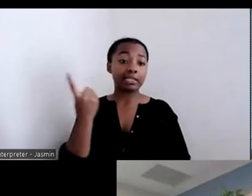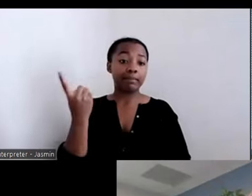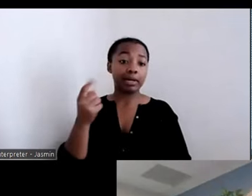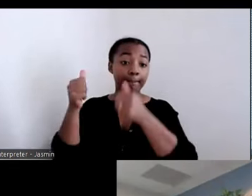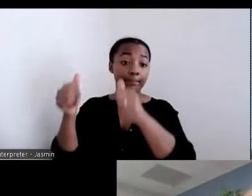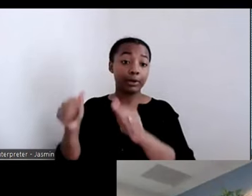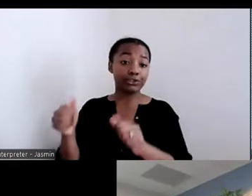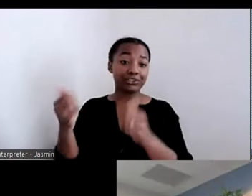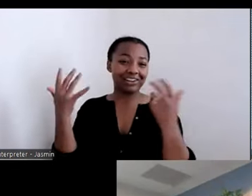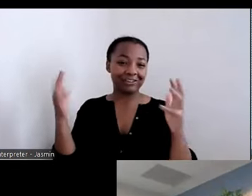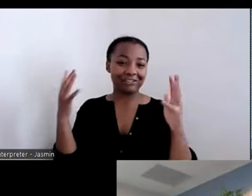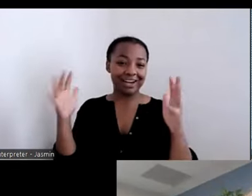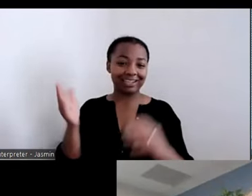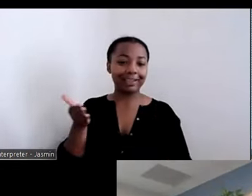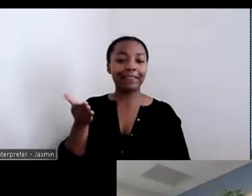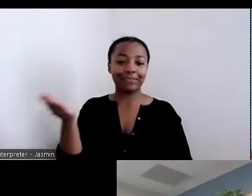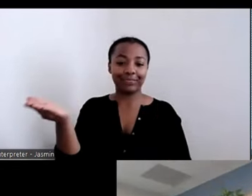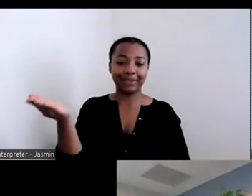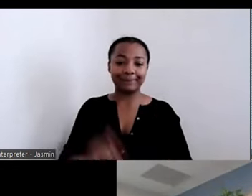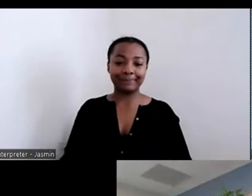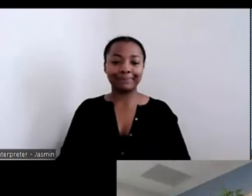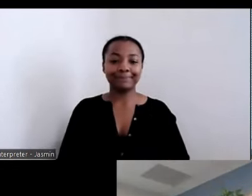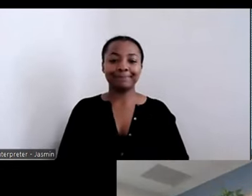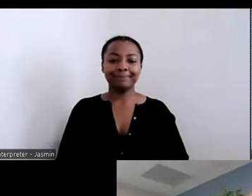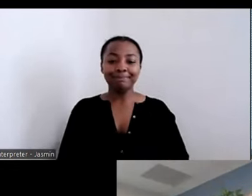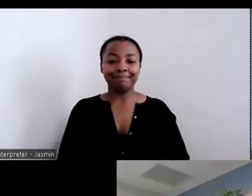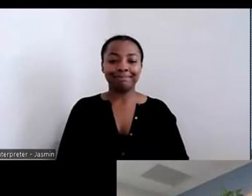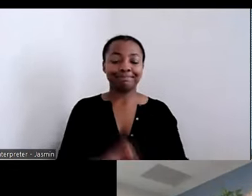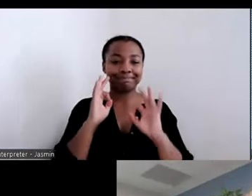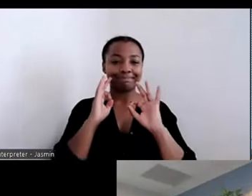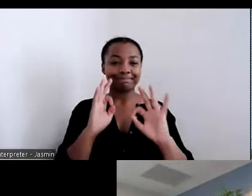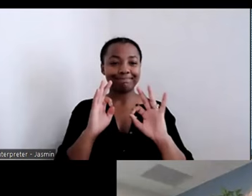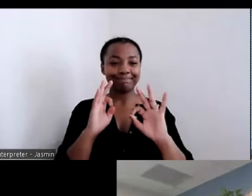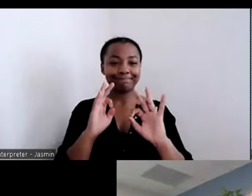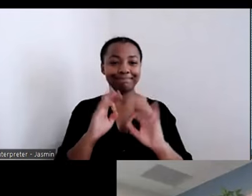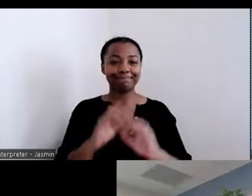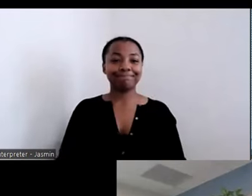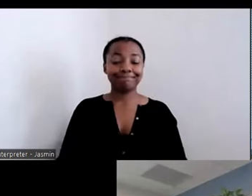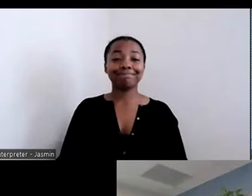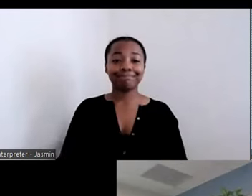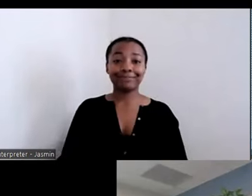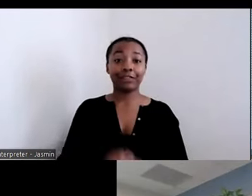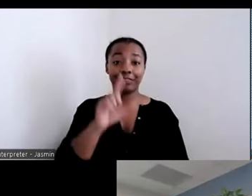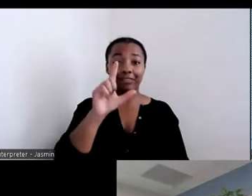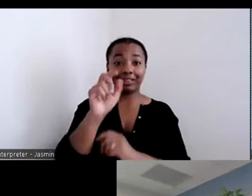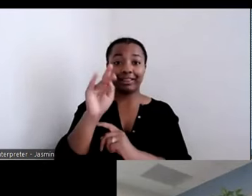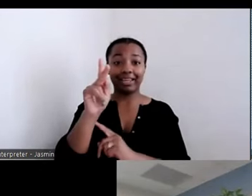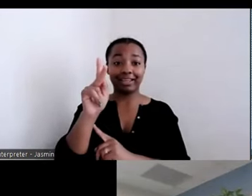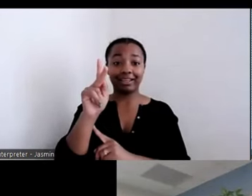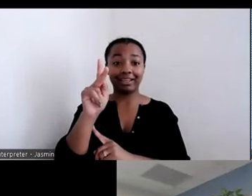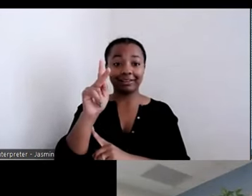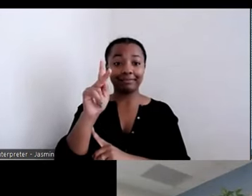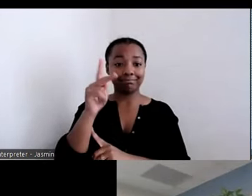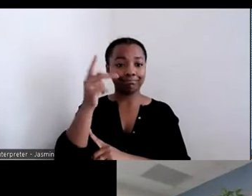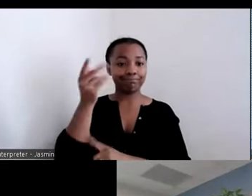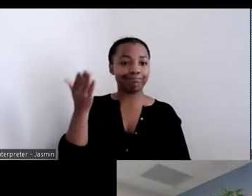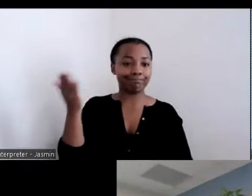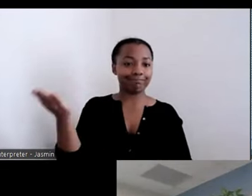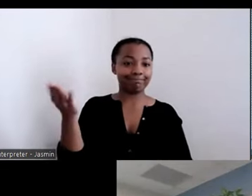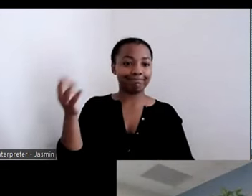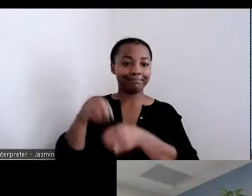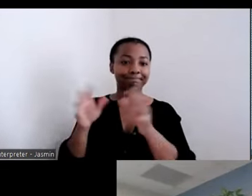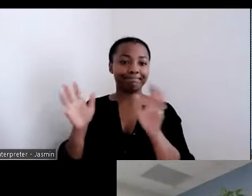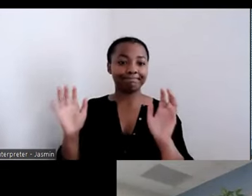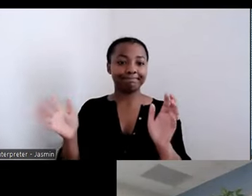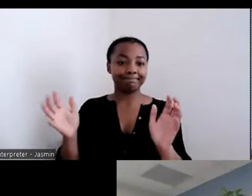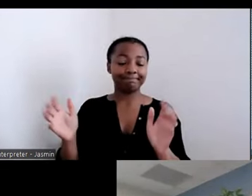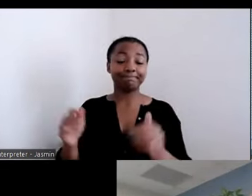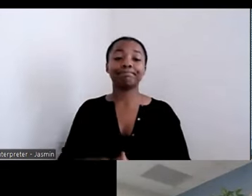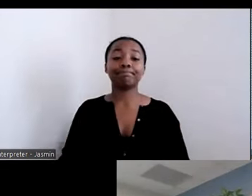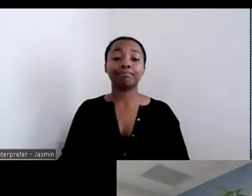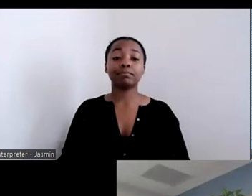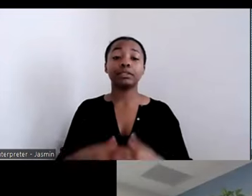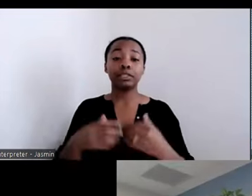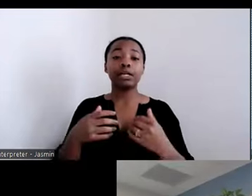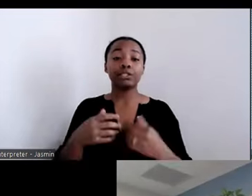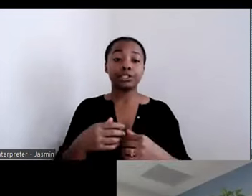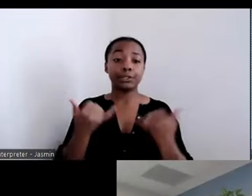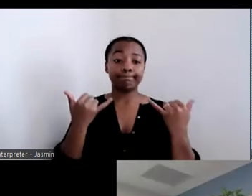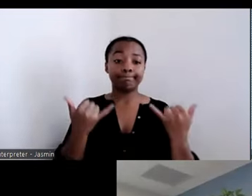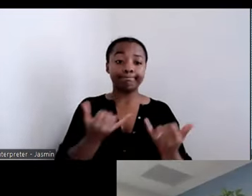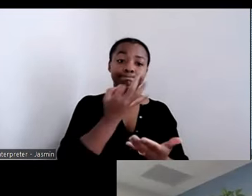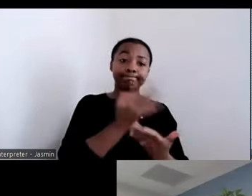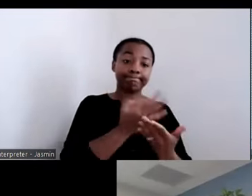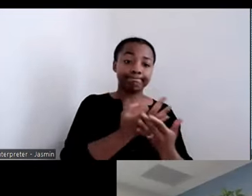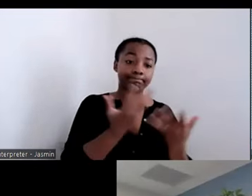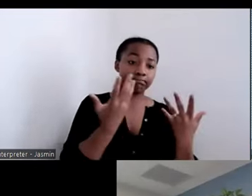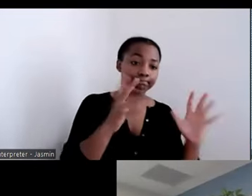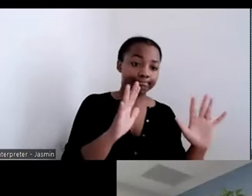ERICA McFADDEN: Turning it over from funding, I wanted to ask if you have been